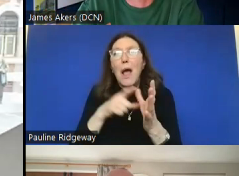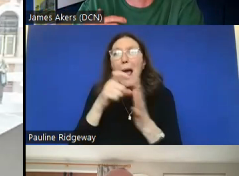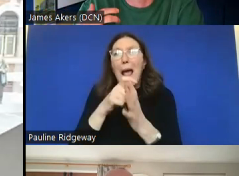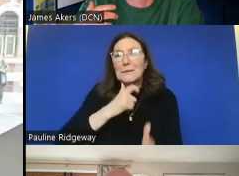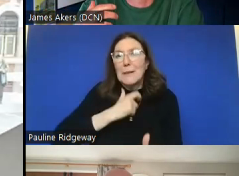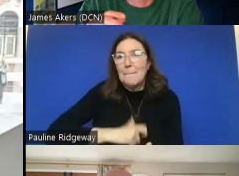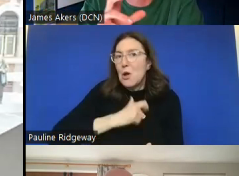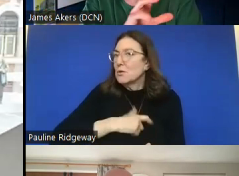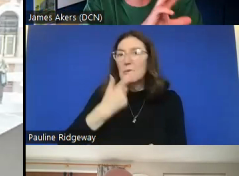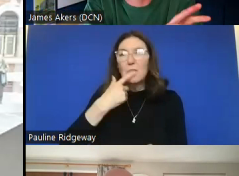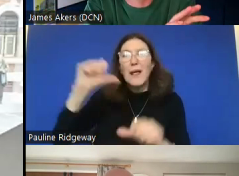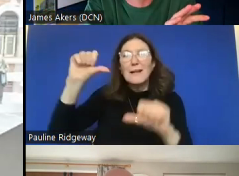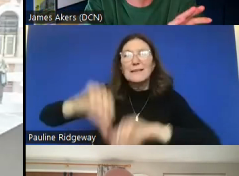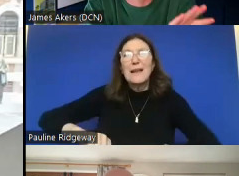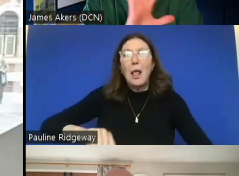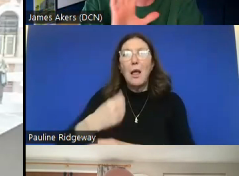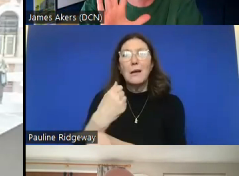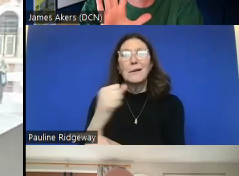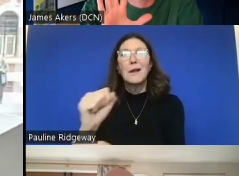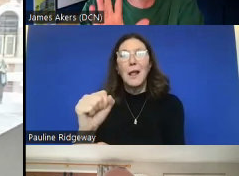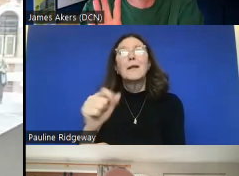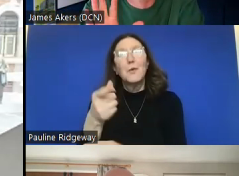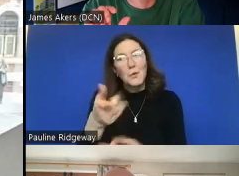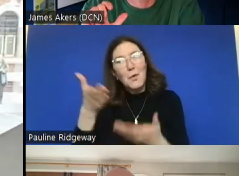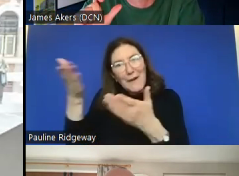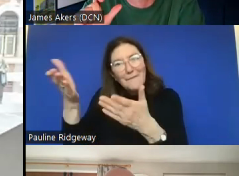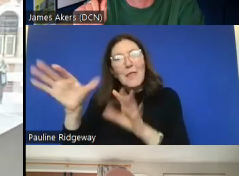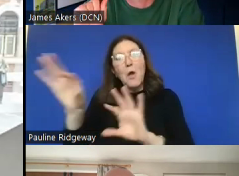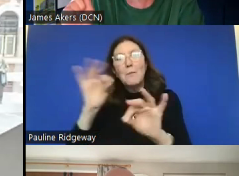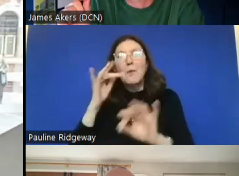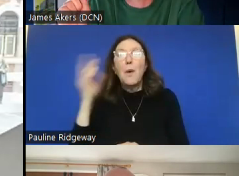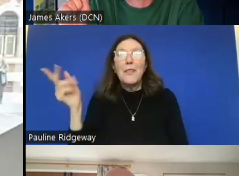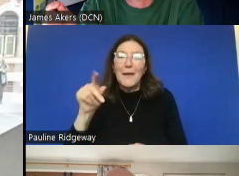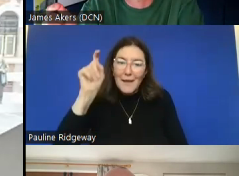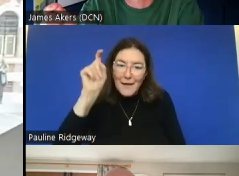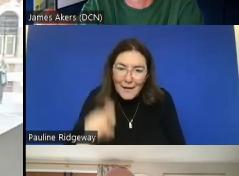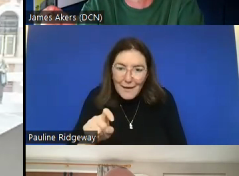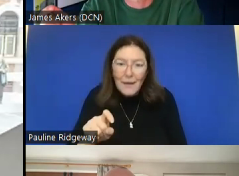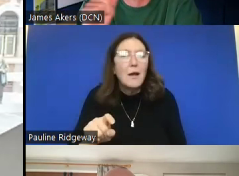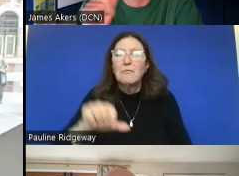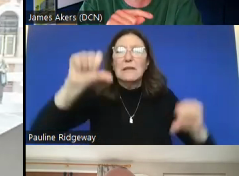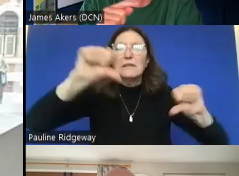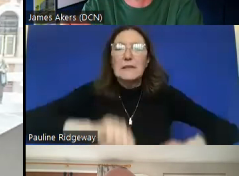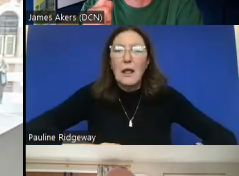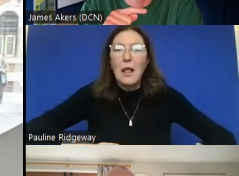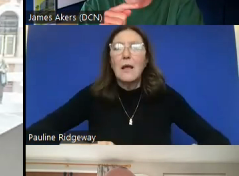You can give them the options when they visit your website about what they can or can't be tracked on.